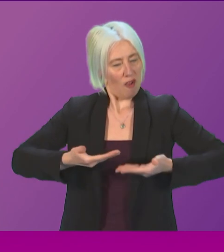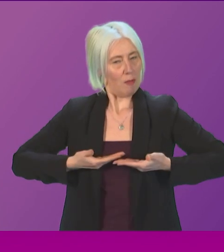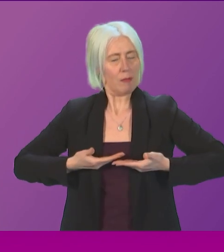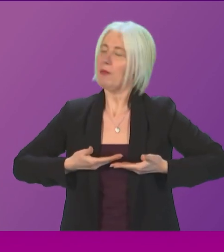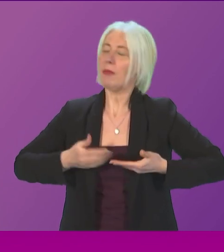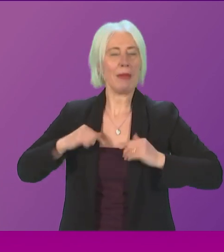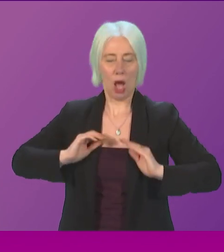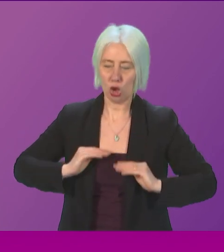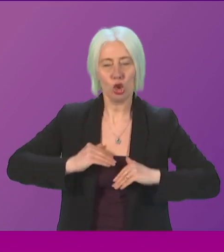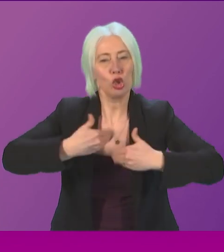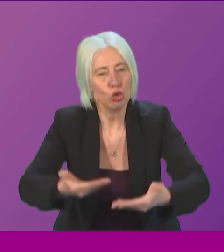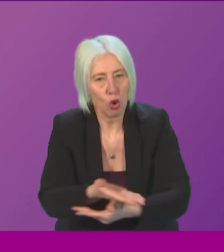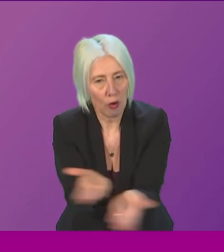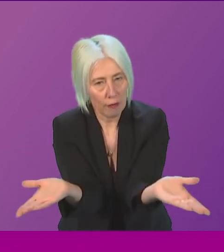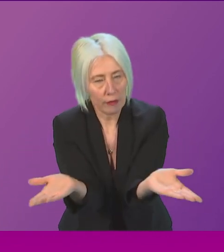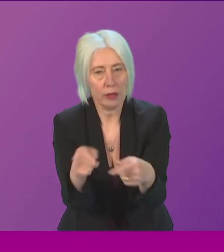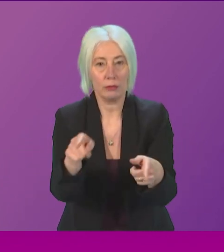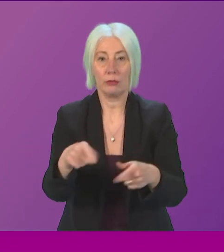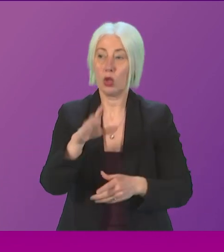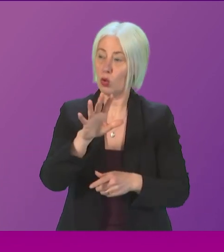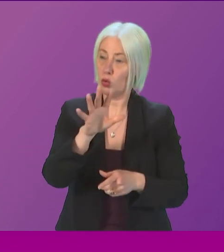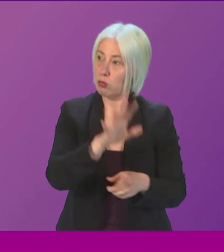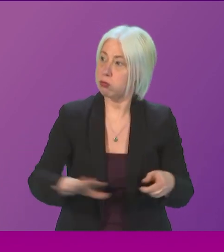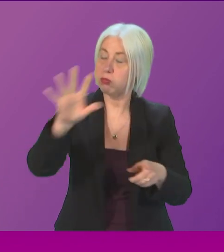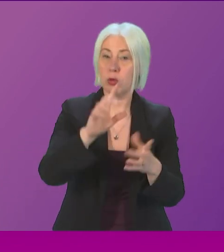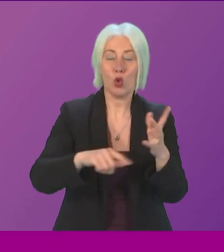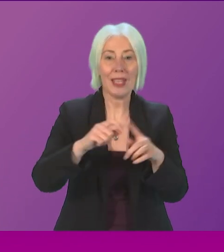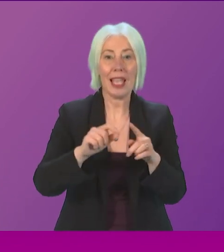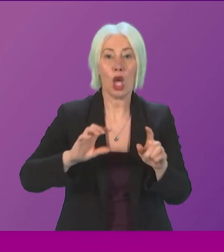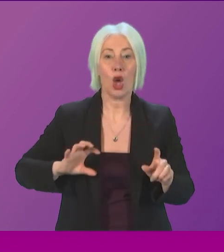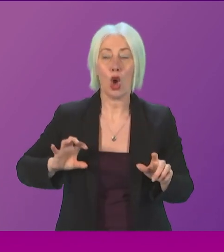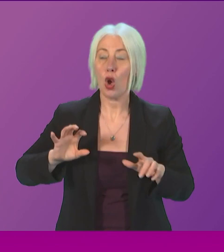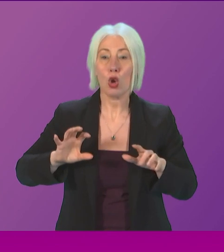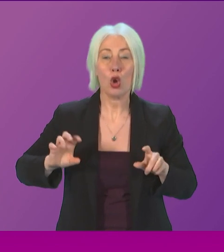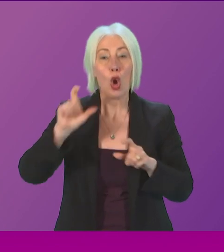That is service to our country and the Commonwealth, and service to all their people, regardless